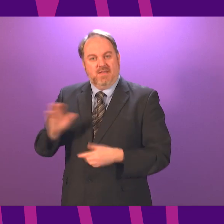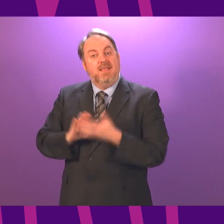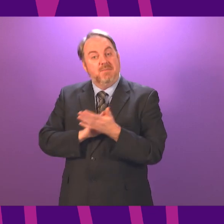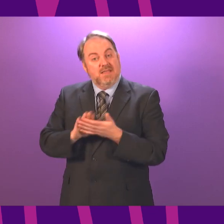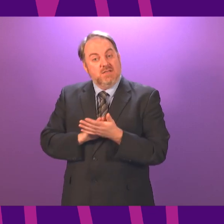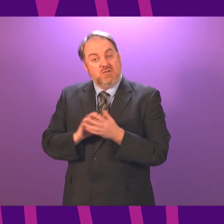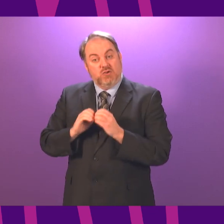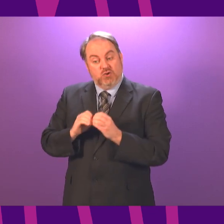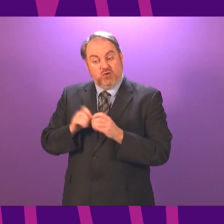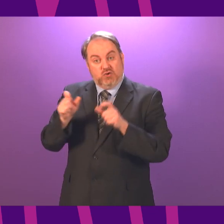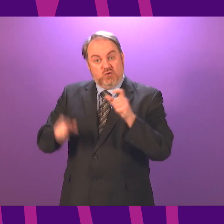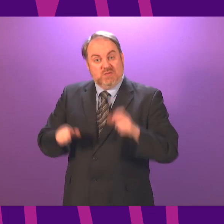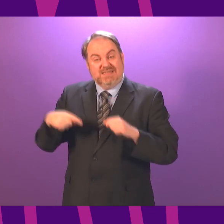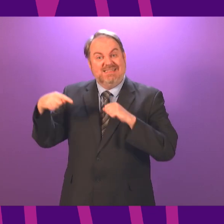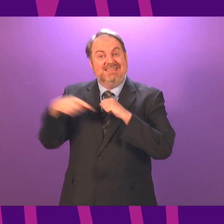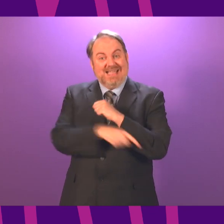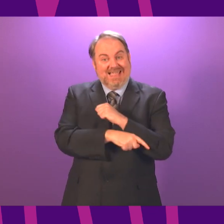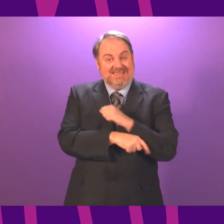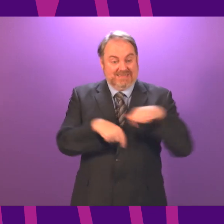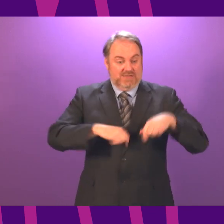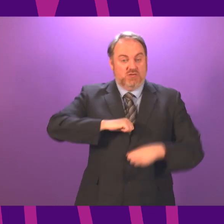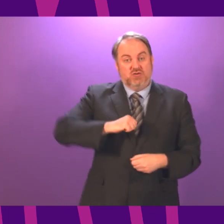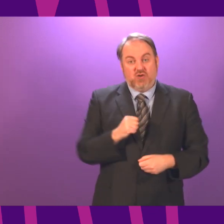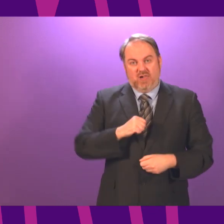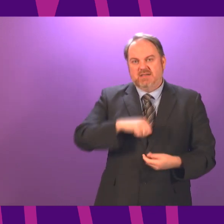lower than those in the other United Kingdom nations. However, the pressures of the pandemic